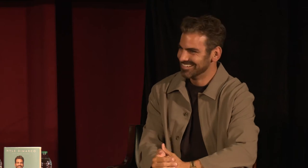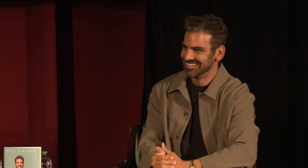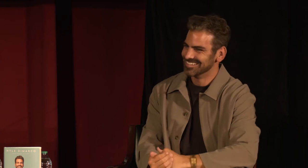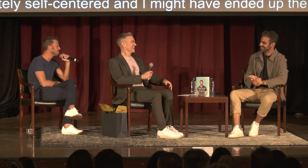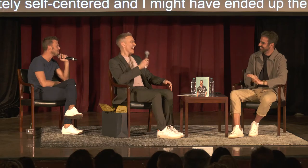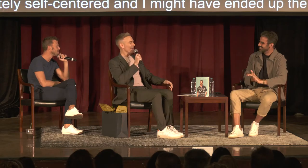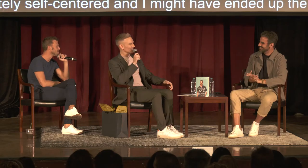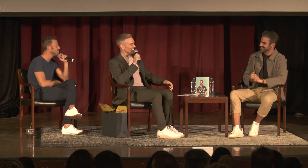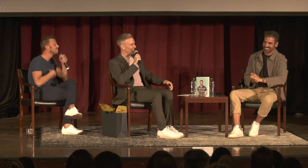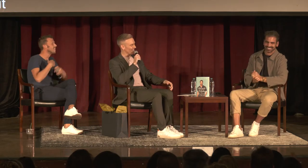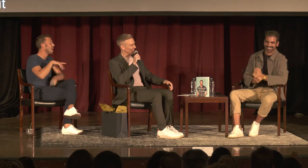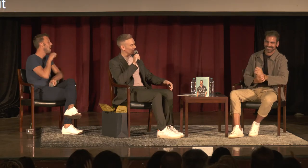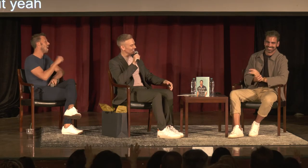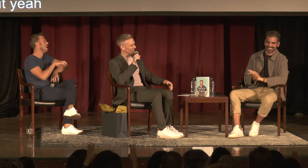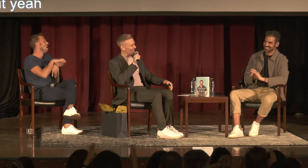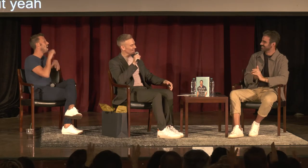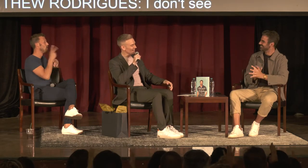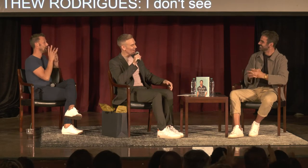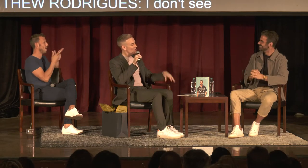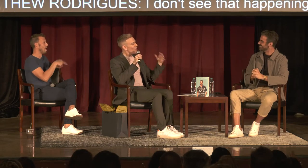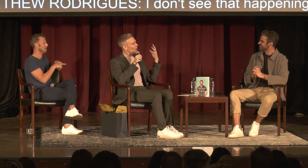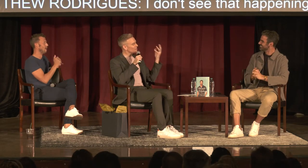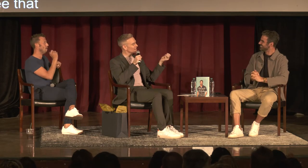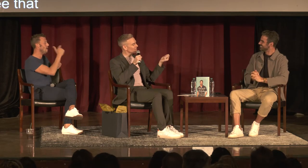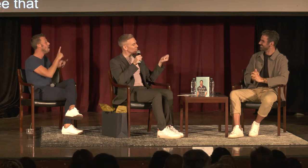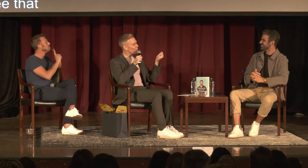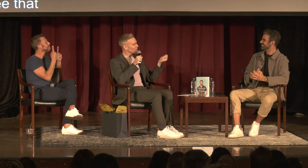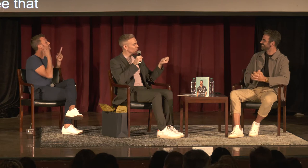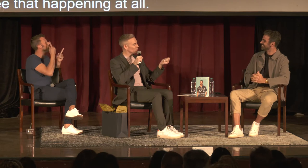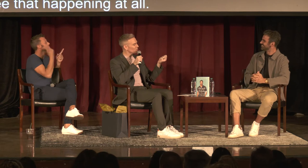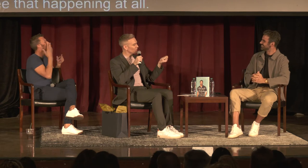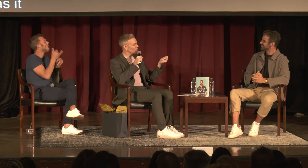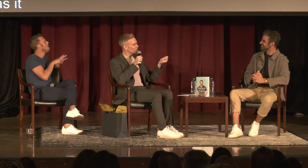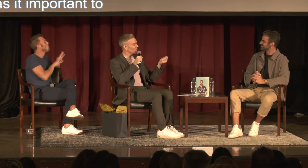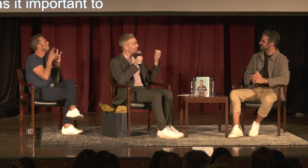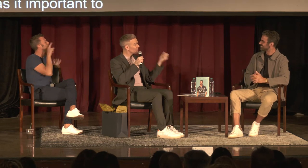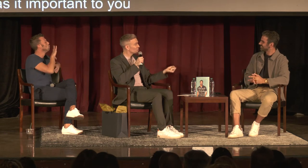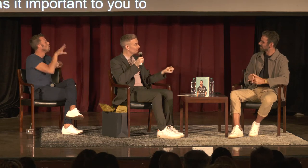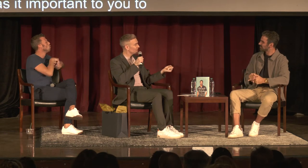I don't see that happening. I don't see that happening at all. Why was it important to you to include history